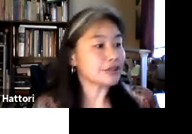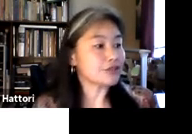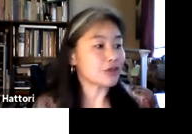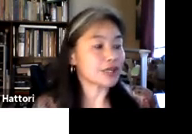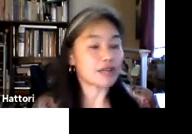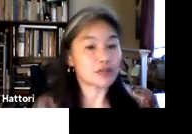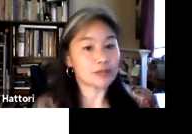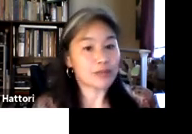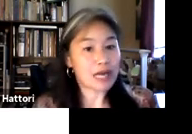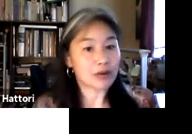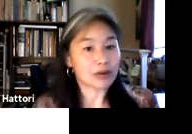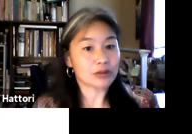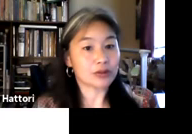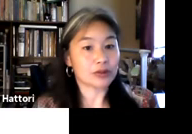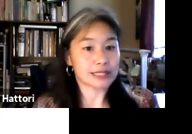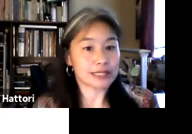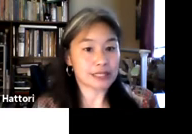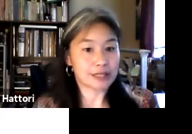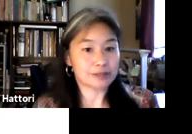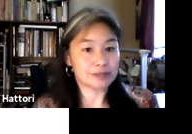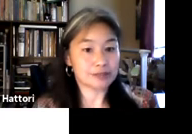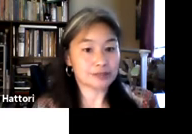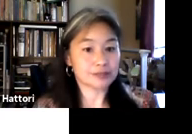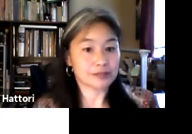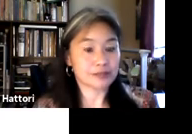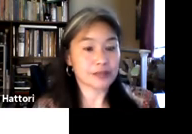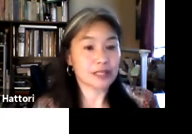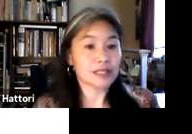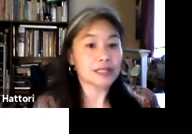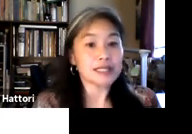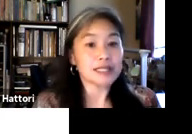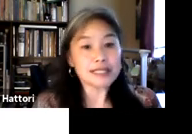the west coast and a few and a few other places were ordered to